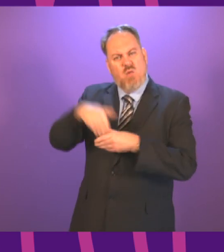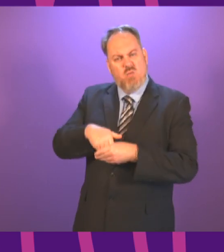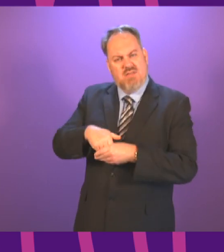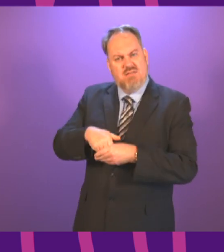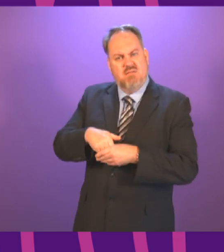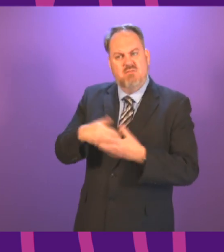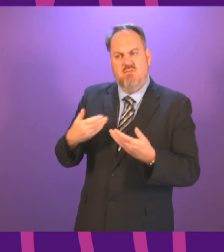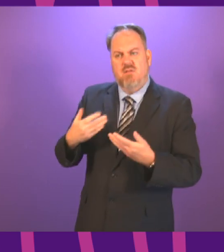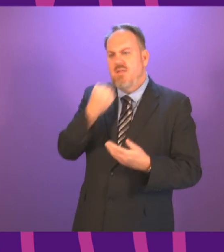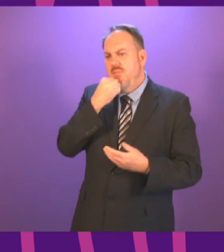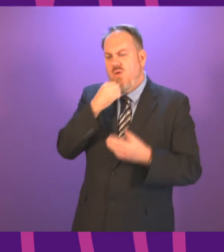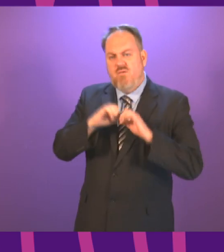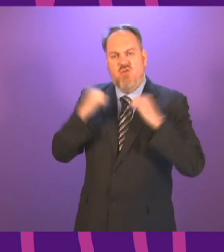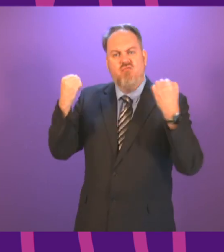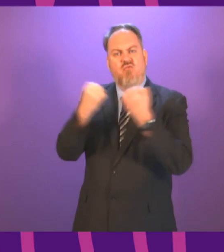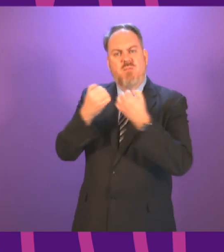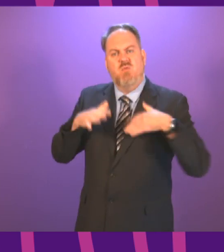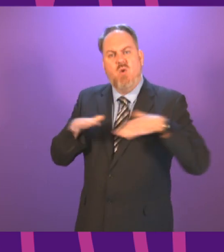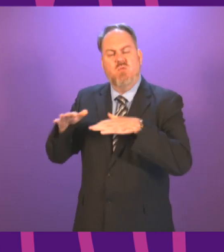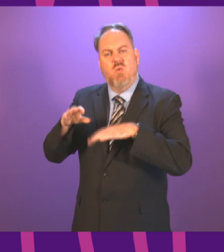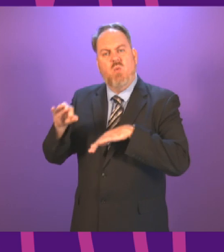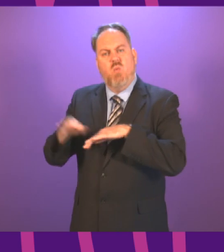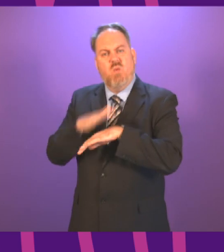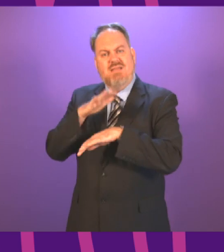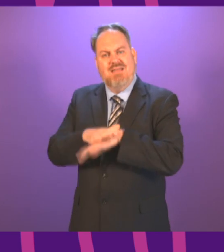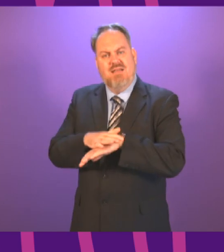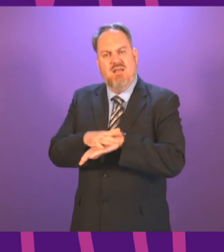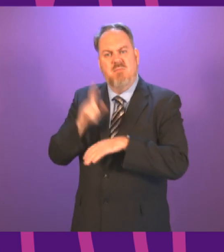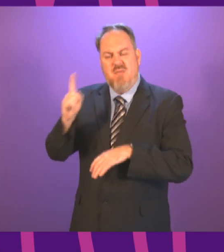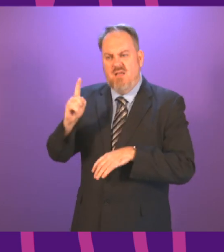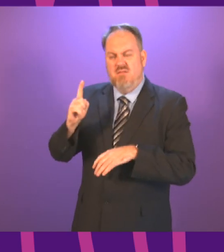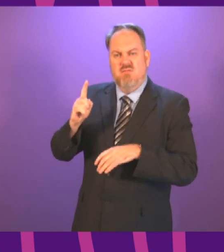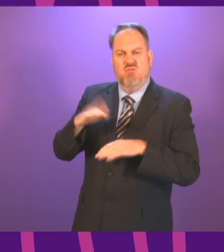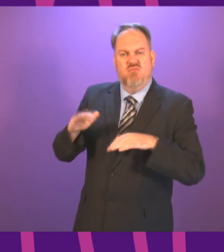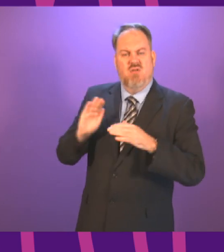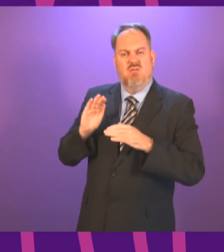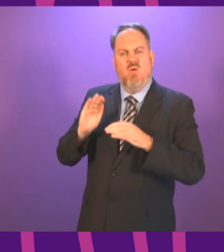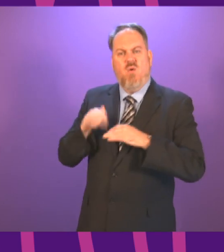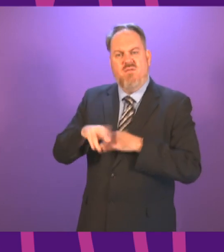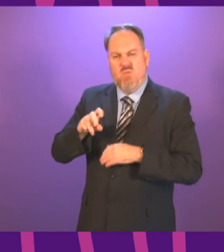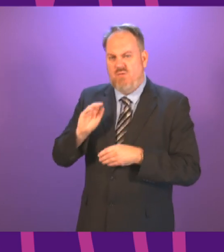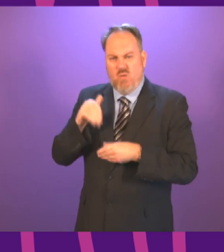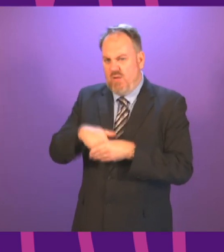the total number of permitted attendees at a wedding when in all other settings children under 12 are not included in the total?